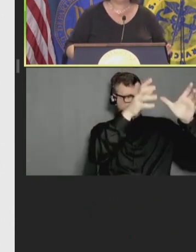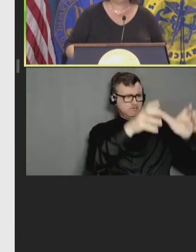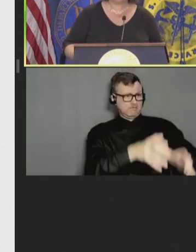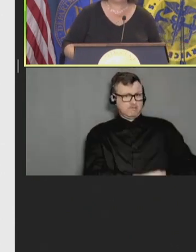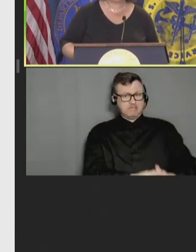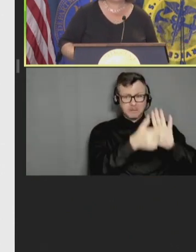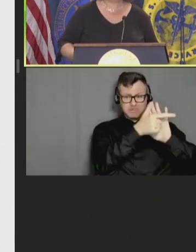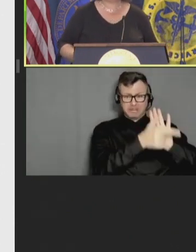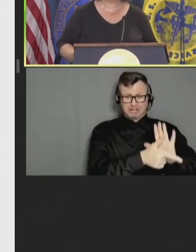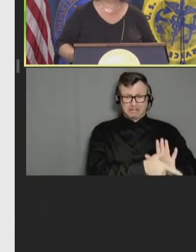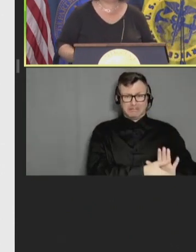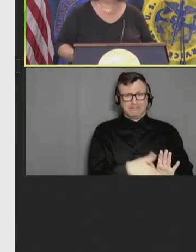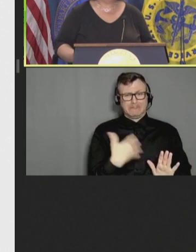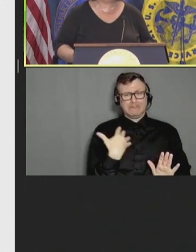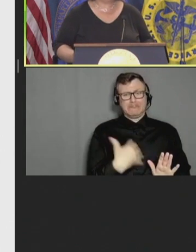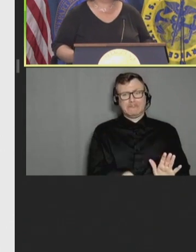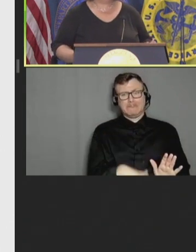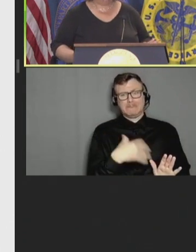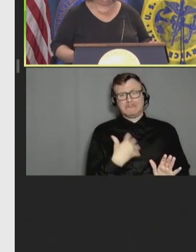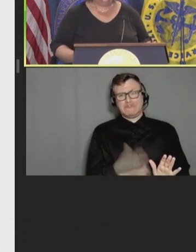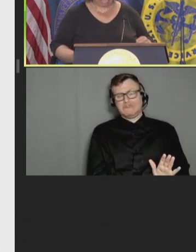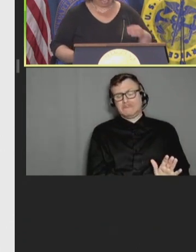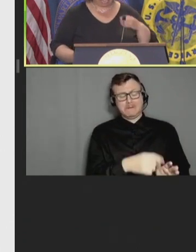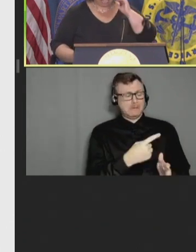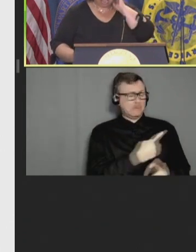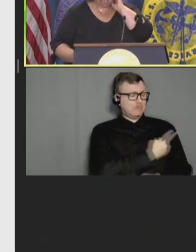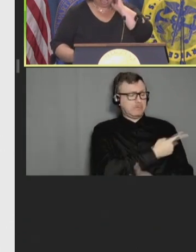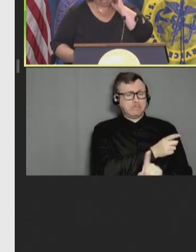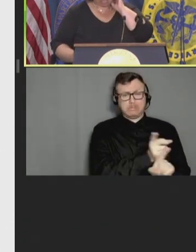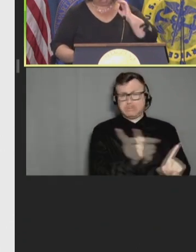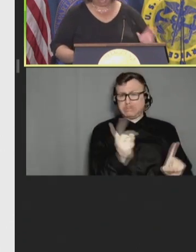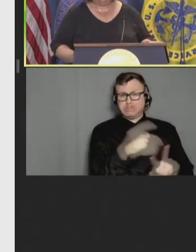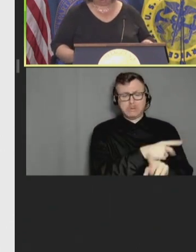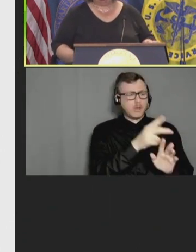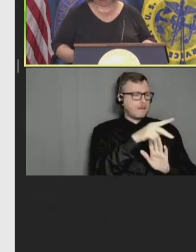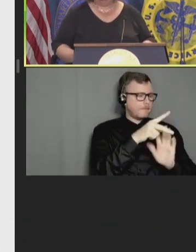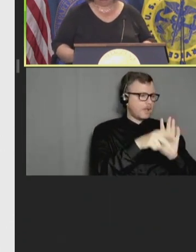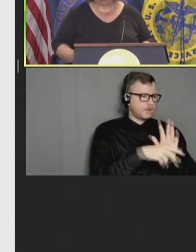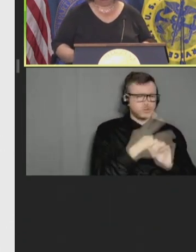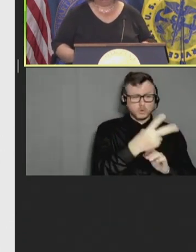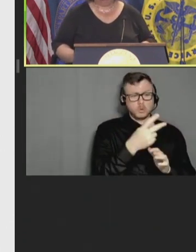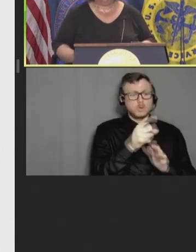things that came up in our policy scans. Two states would have repealed the vaccine